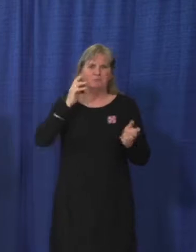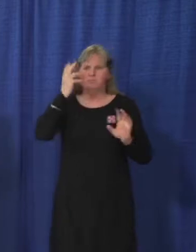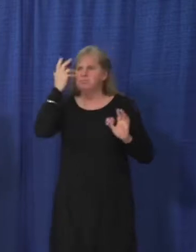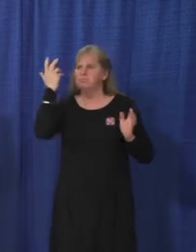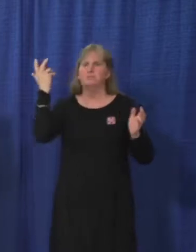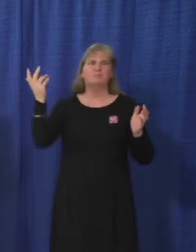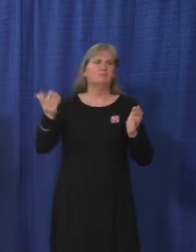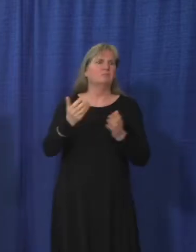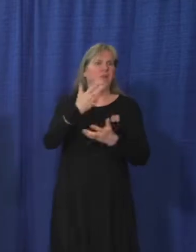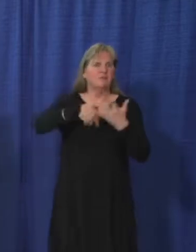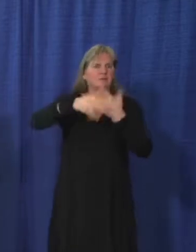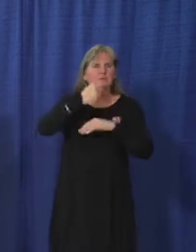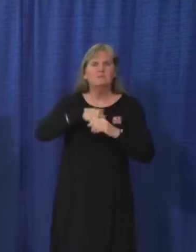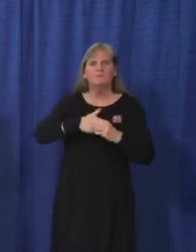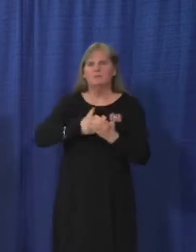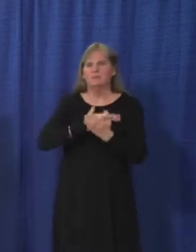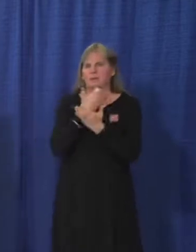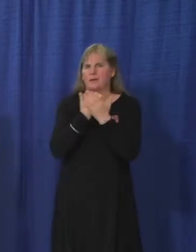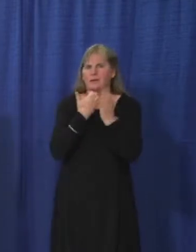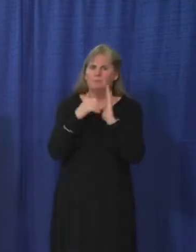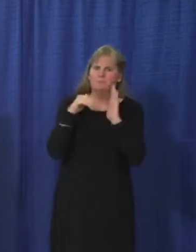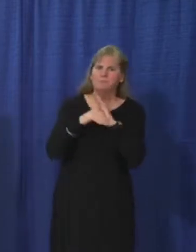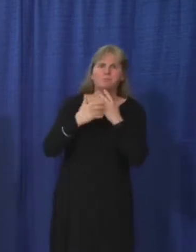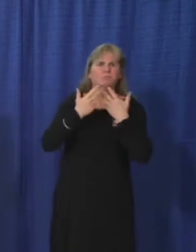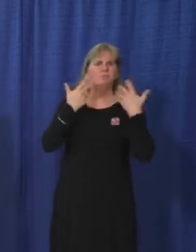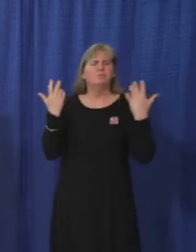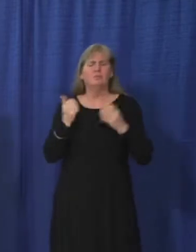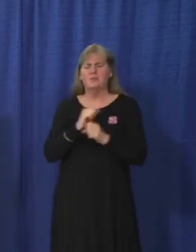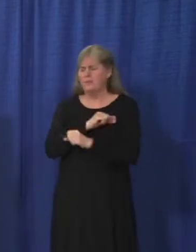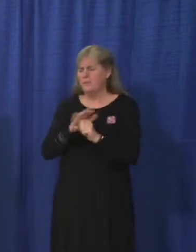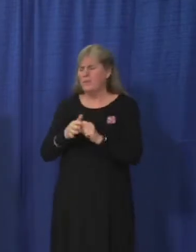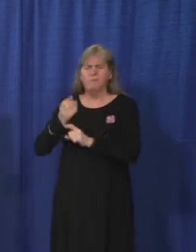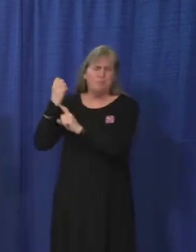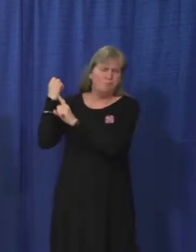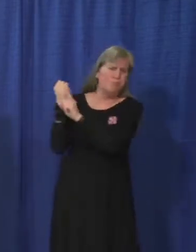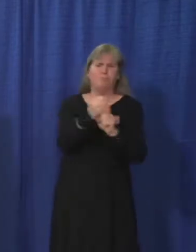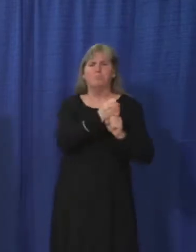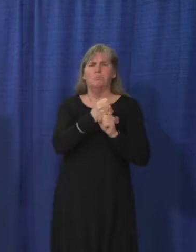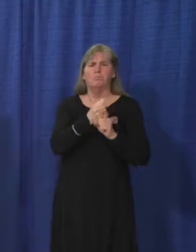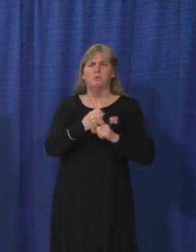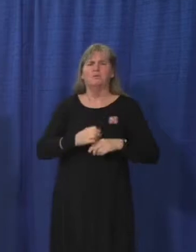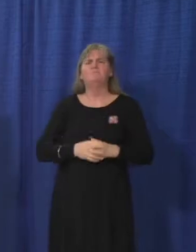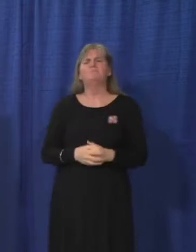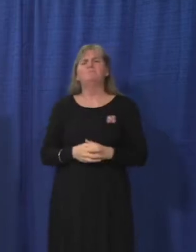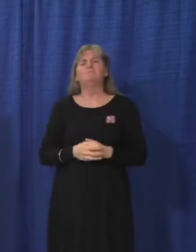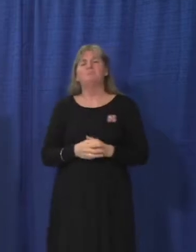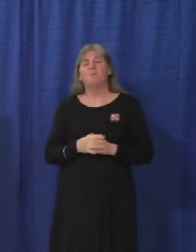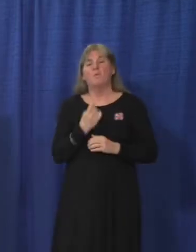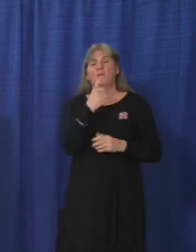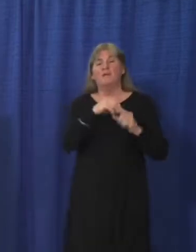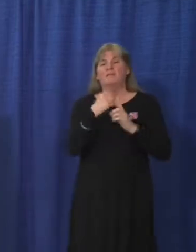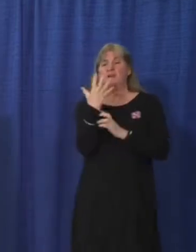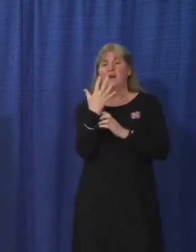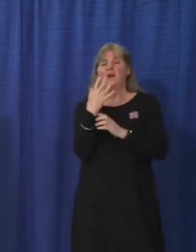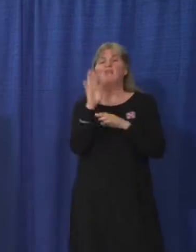pandemic has taken its toll. One in five Yukon businesses laid off staff, approximately